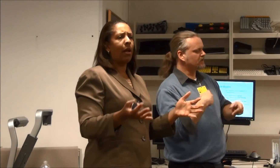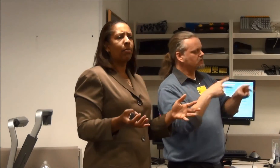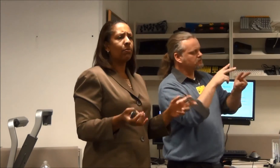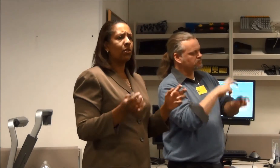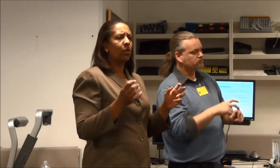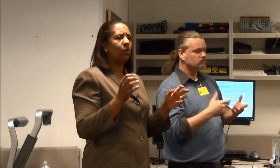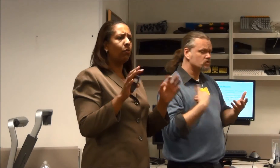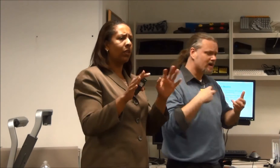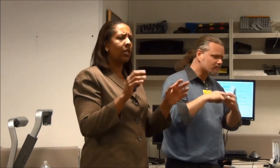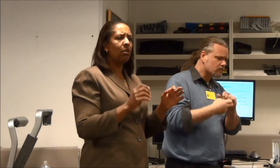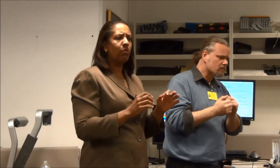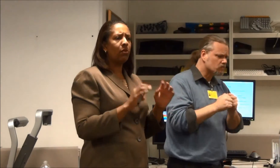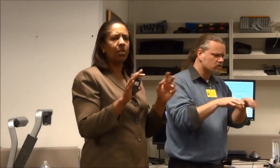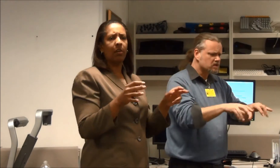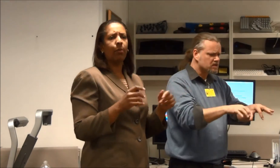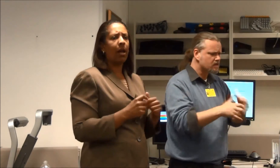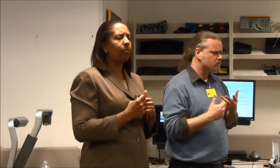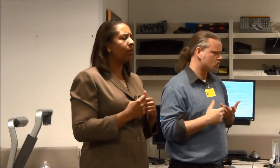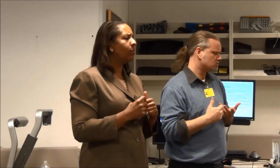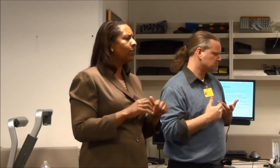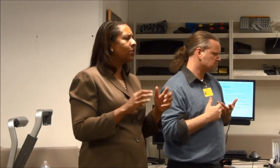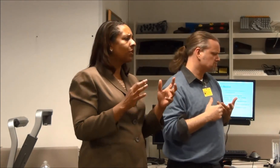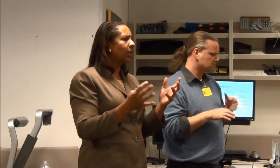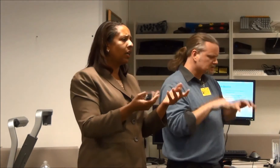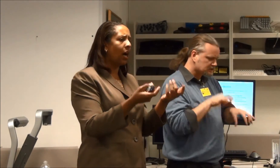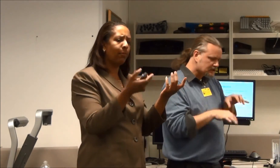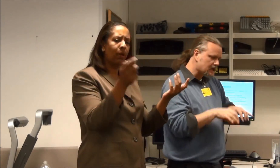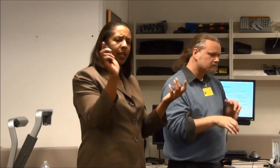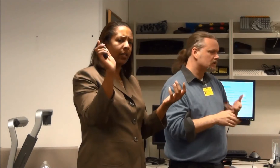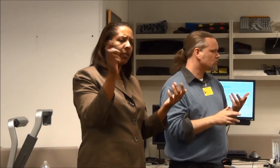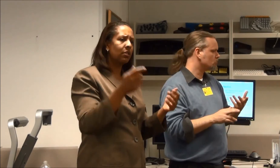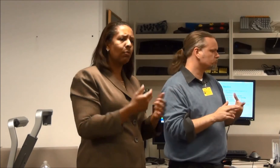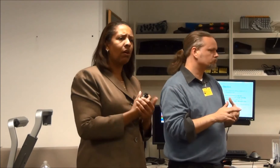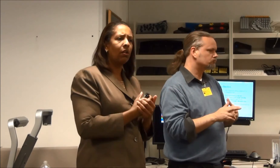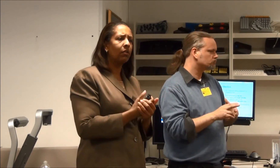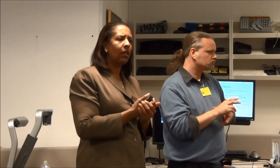problems with the keyboard, do you have problems operating small items, like this remote, and